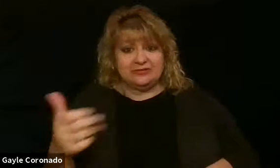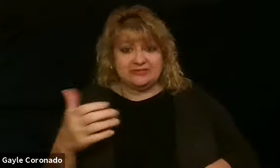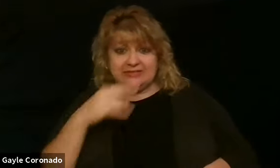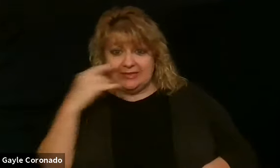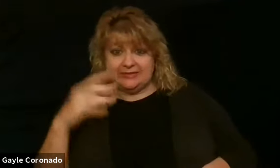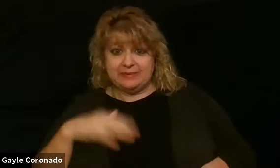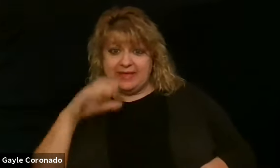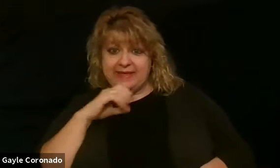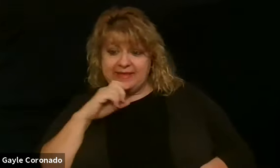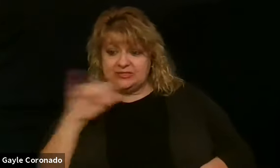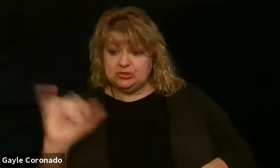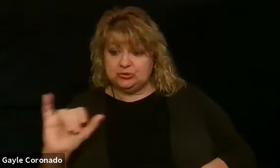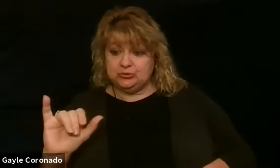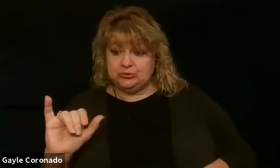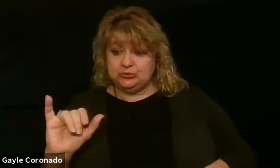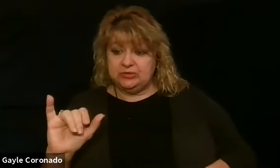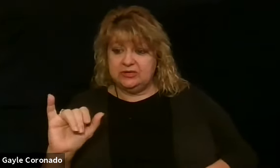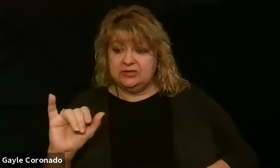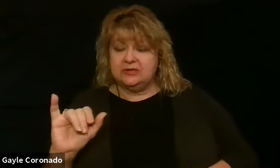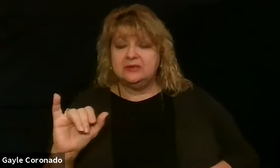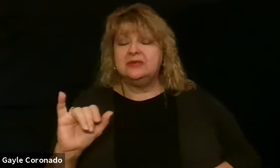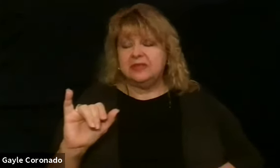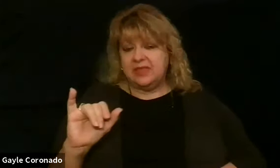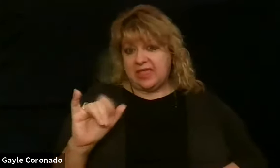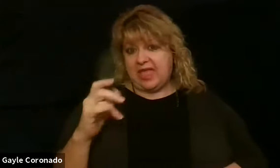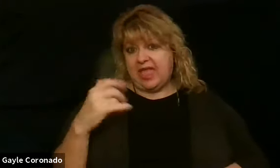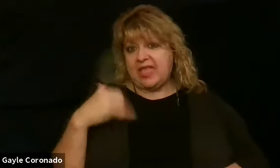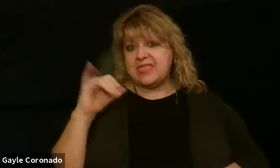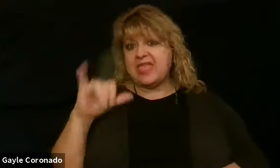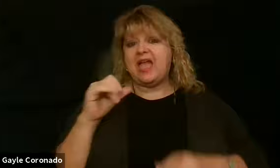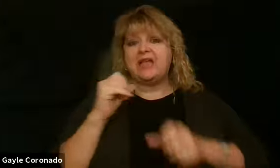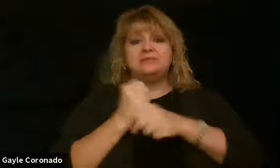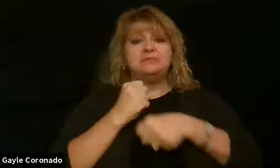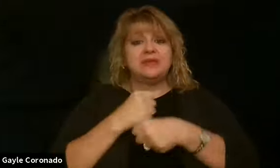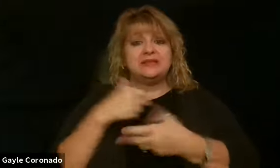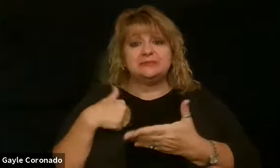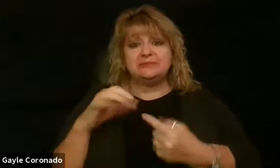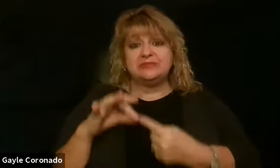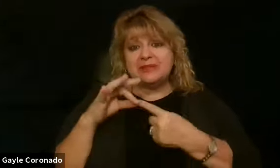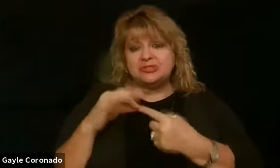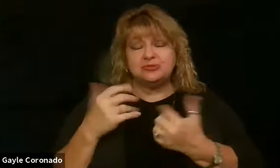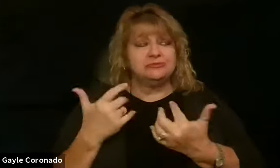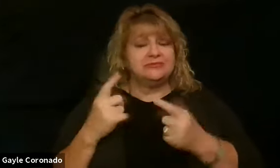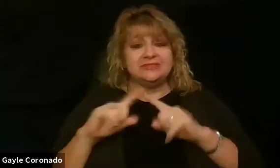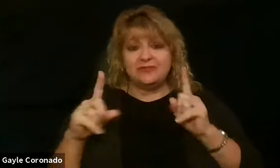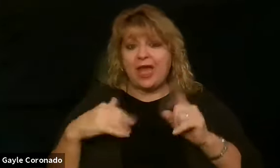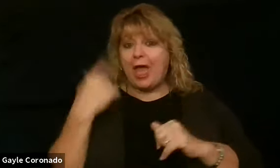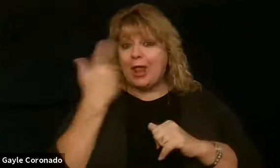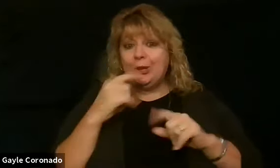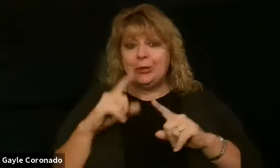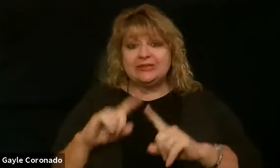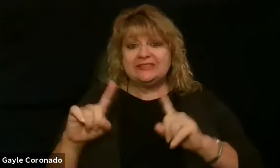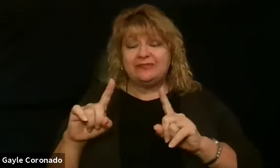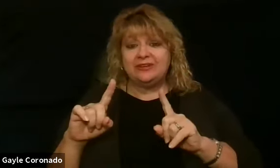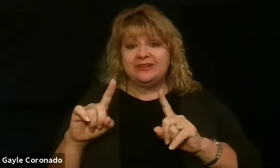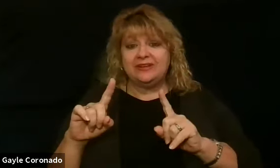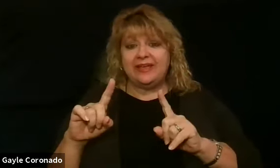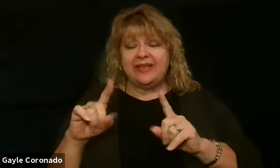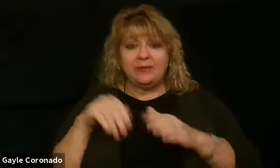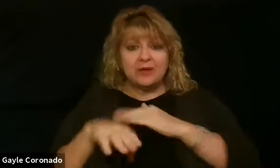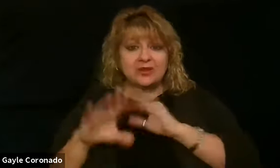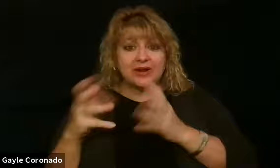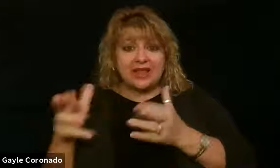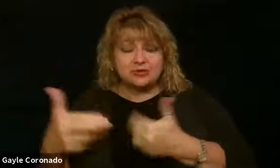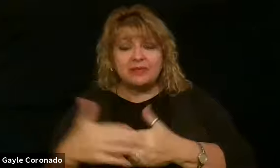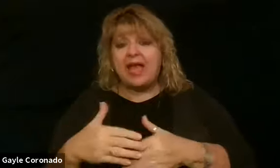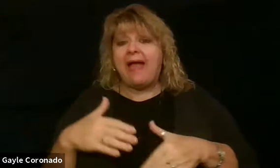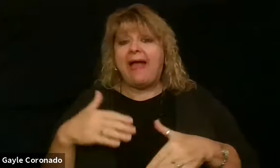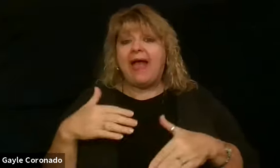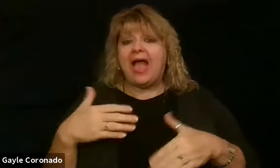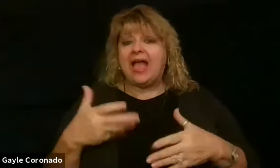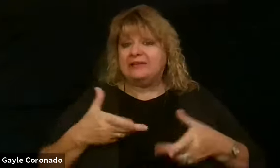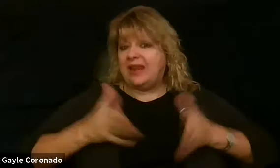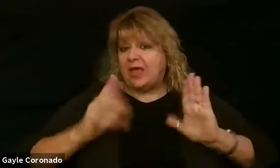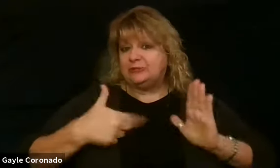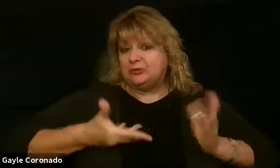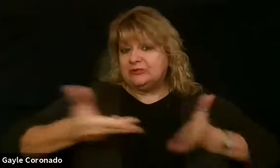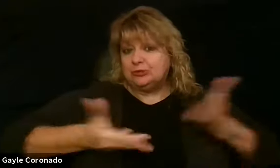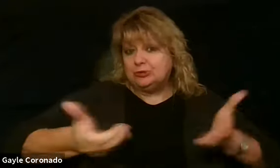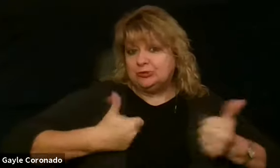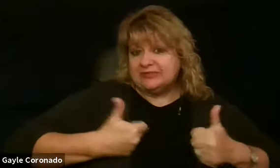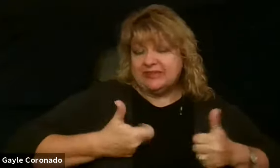So yes I do consider it I consider that makes me stand out. It makes me special and makes me look unique as I walk into a classroom and I get to introduce myself and let them know the journey and the great things that have happened to me when, as for